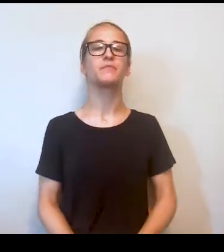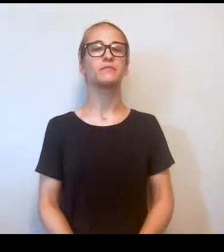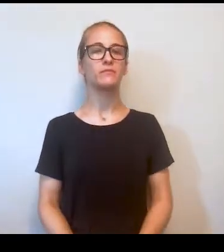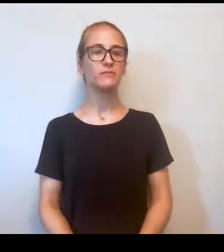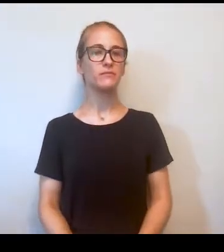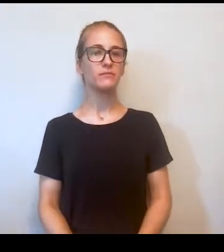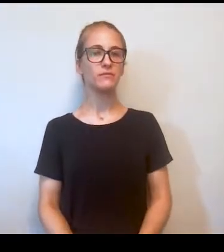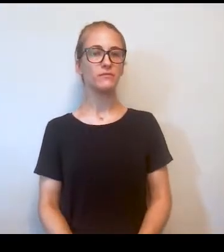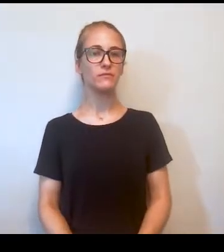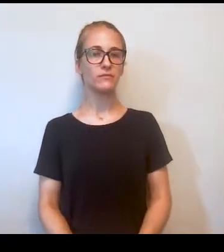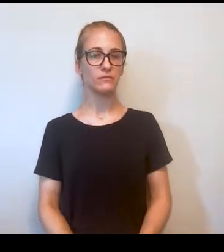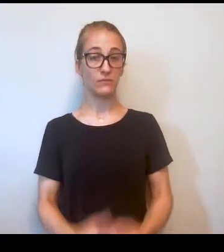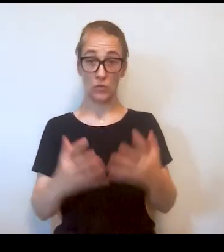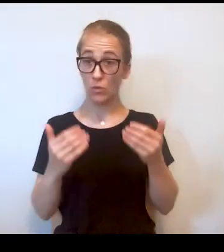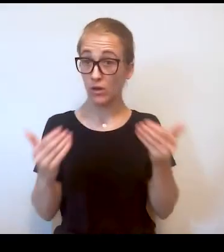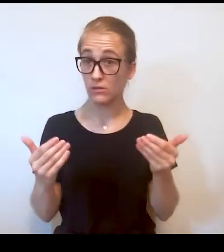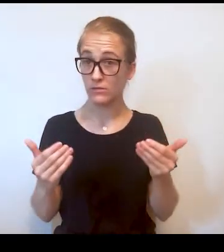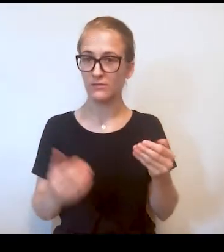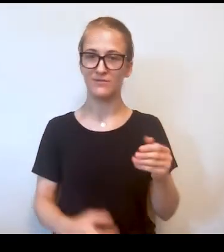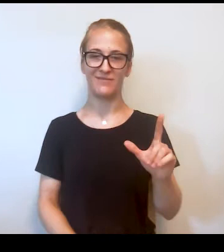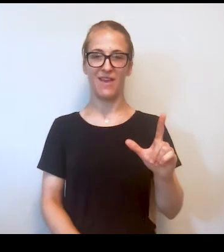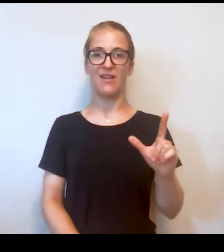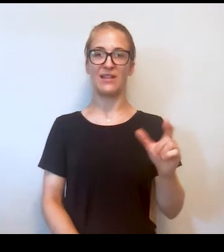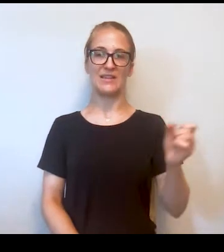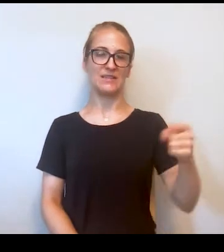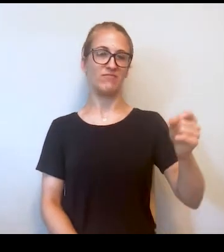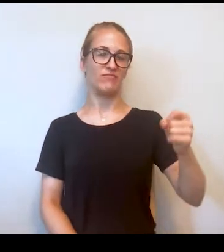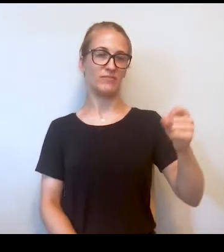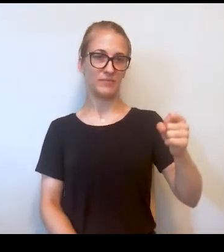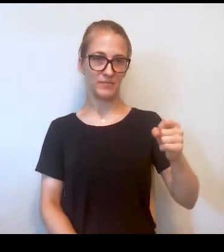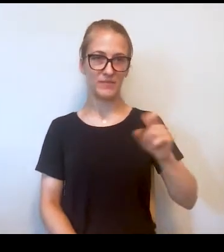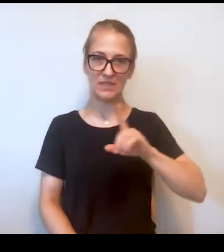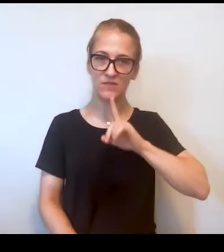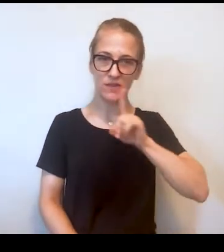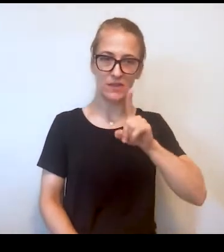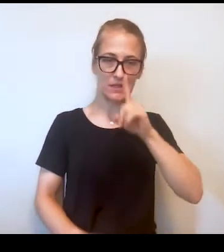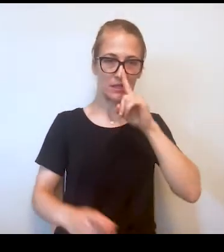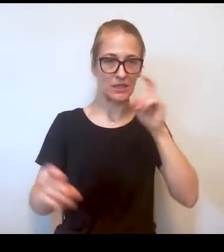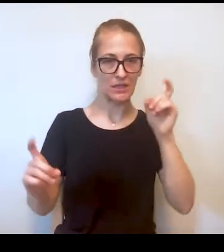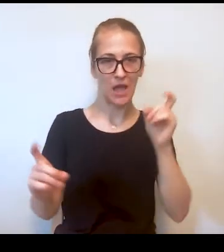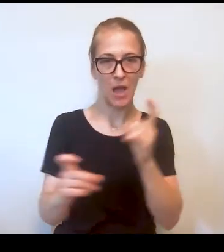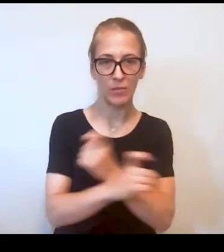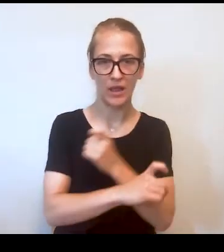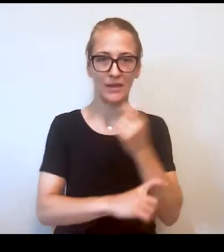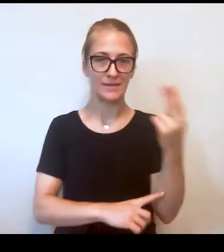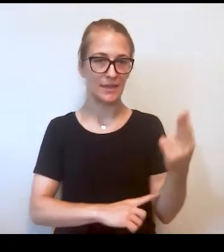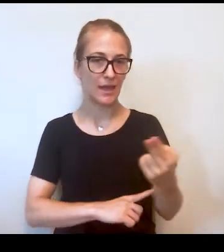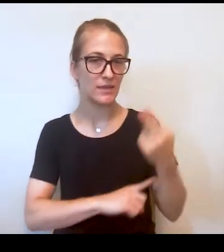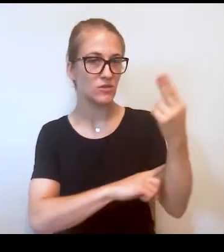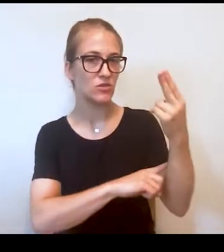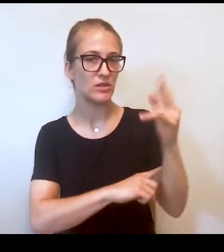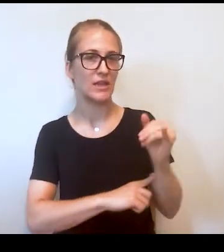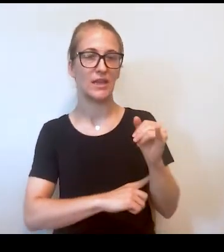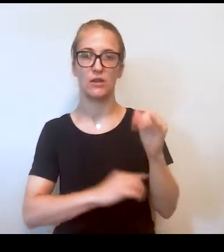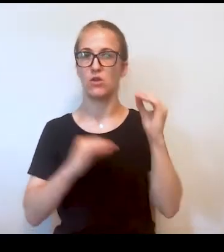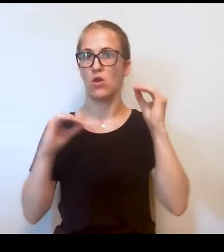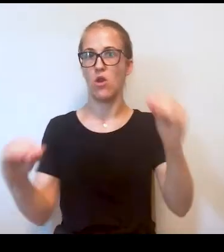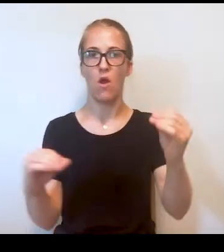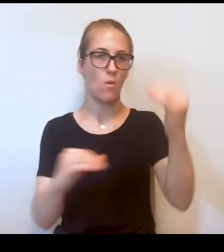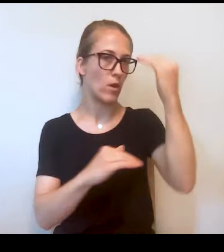D'you wanna go? [L] Yeah, it's a very complex history that no one knows about.